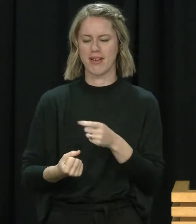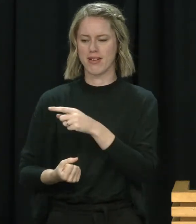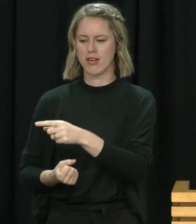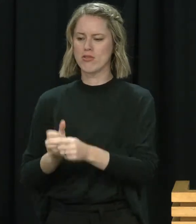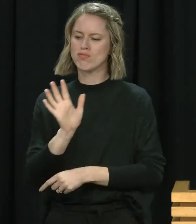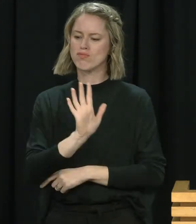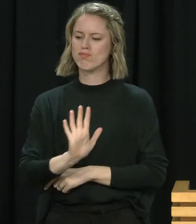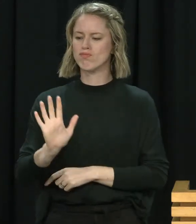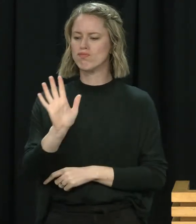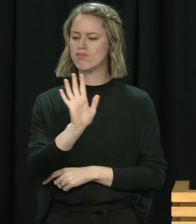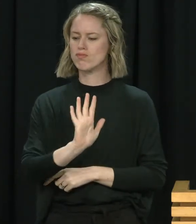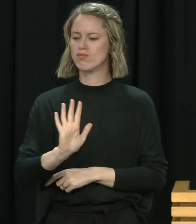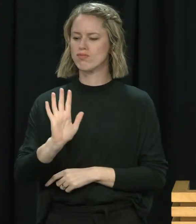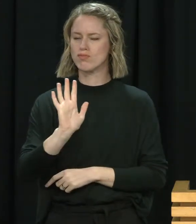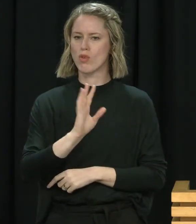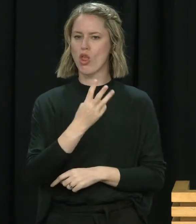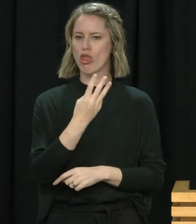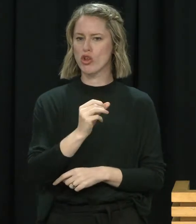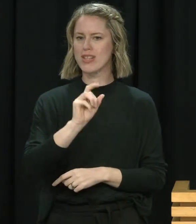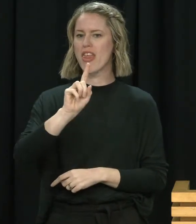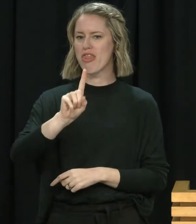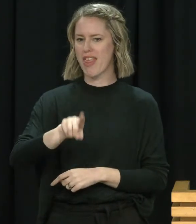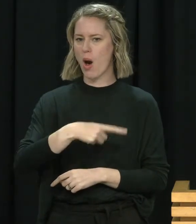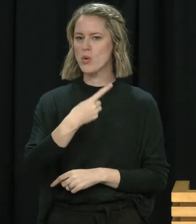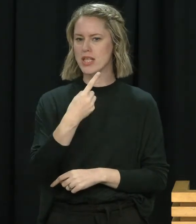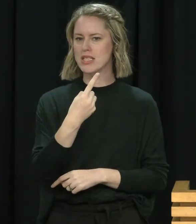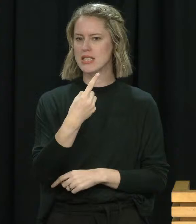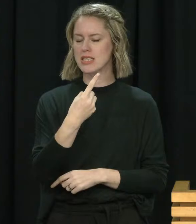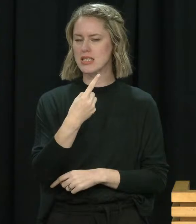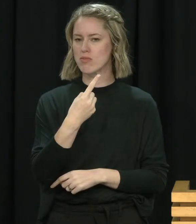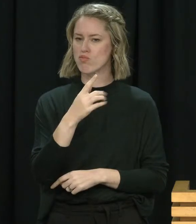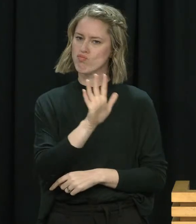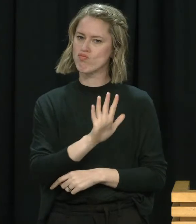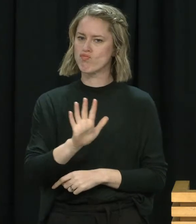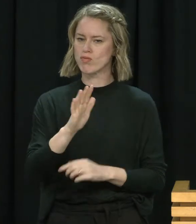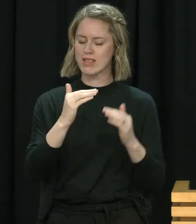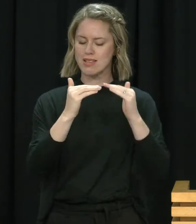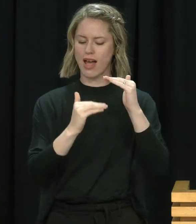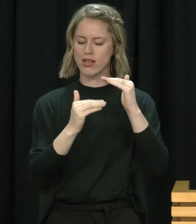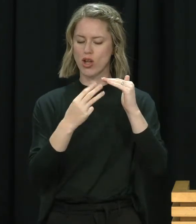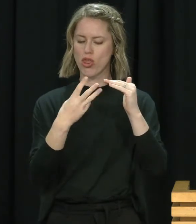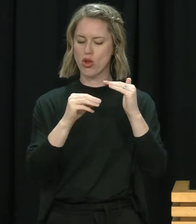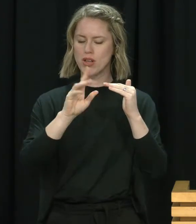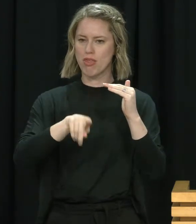cutting it fine. What's the current stock level at?